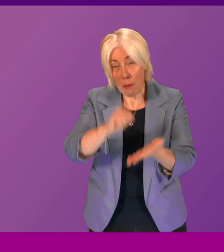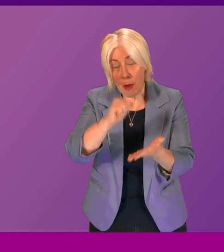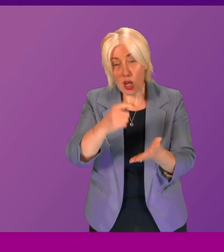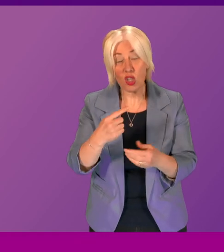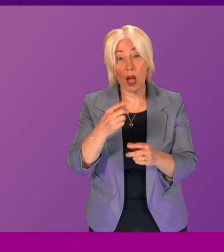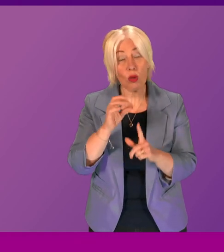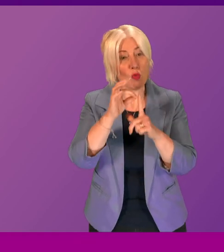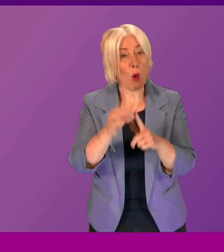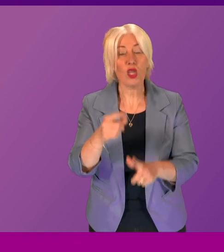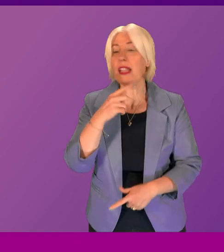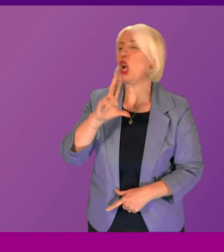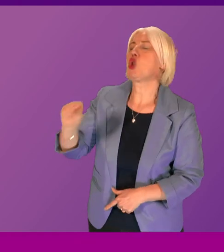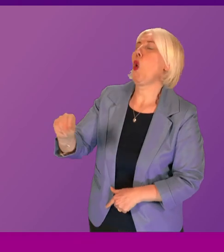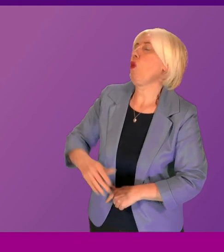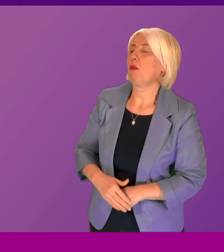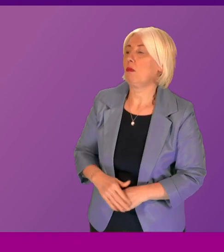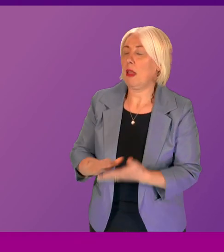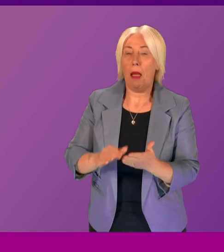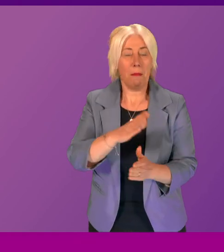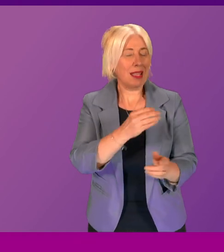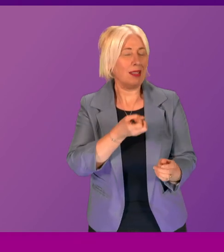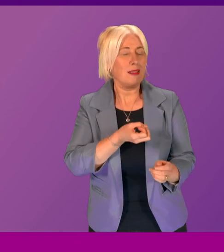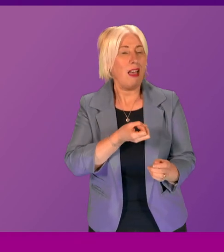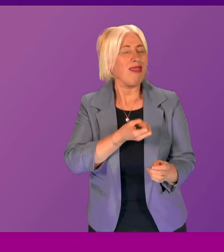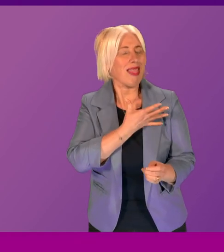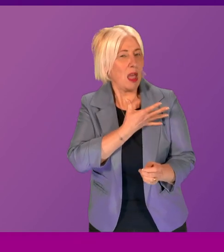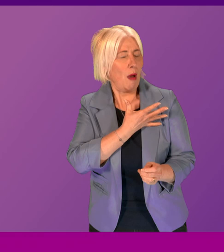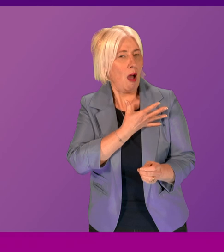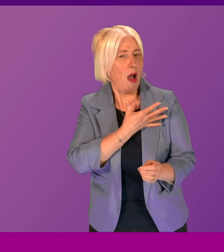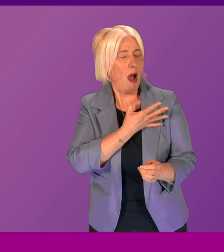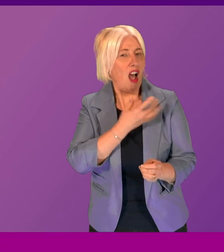he says no—Labour has the same spending plans as the Conservatives.